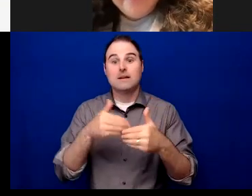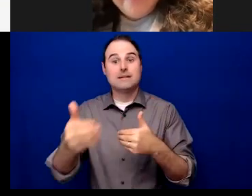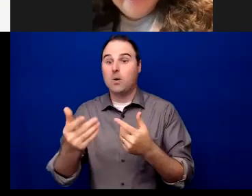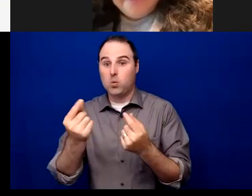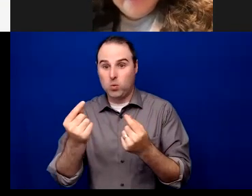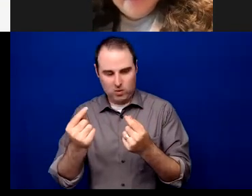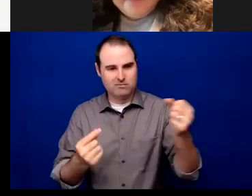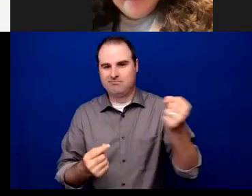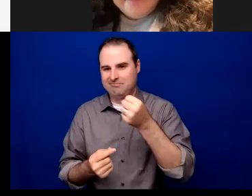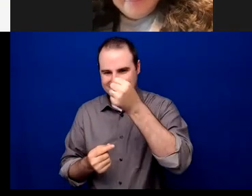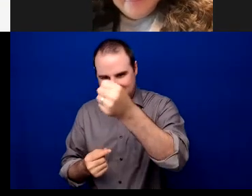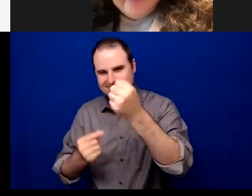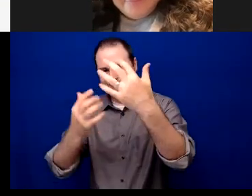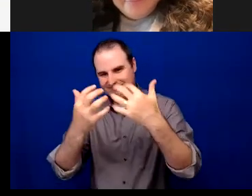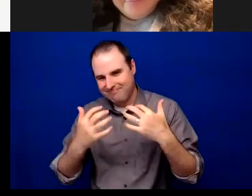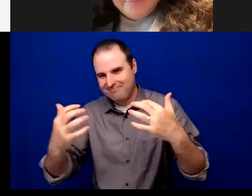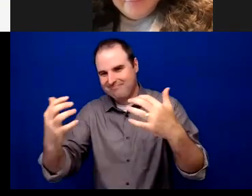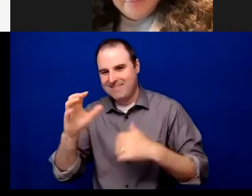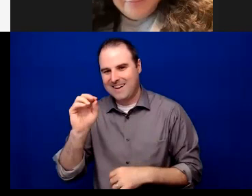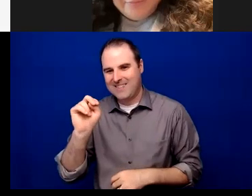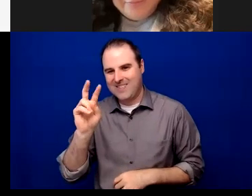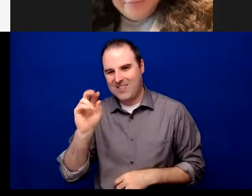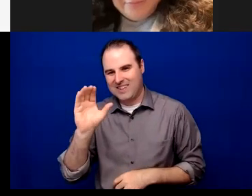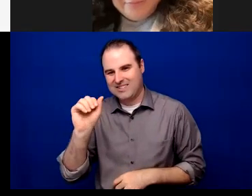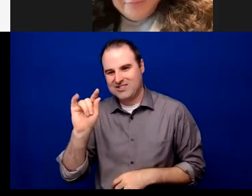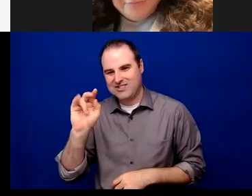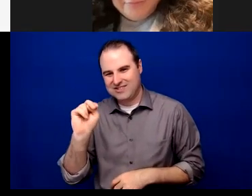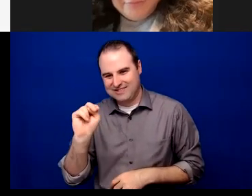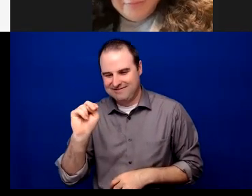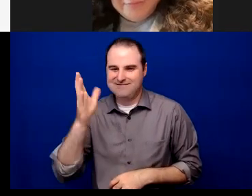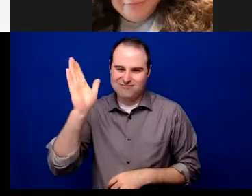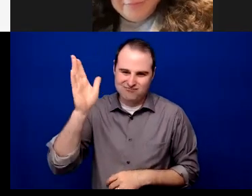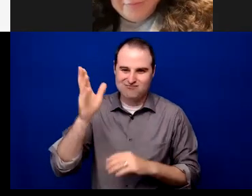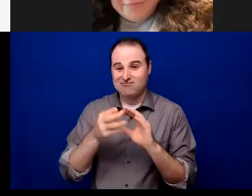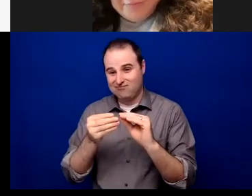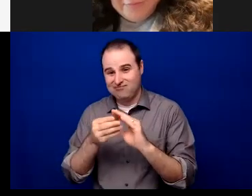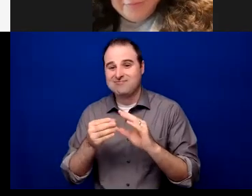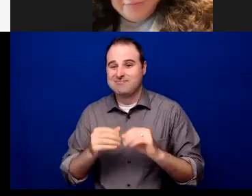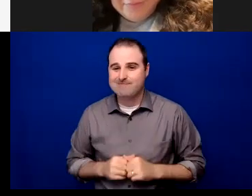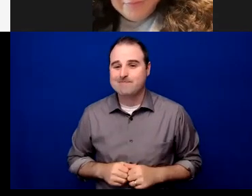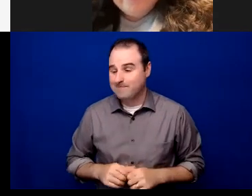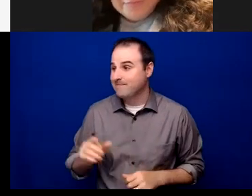your support and and you know your vision of what some next steps might be. Right. We're all in this together.